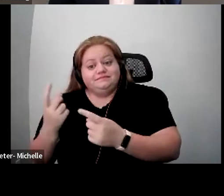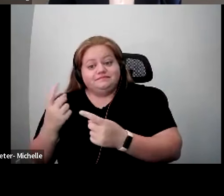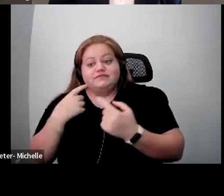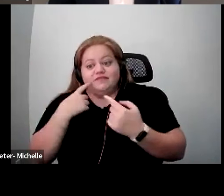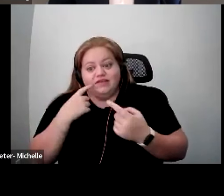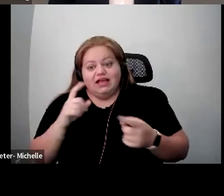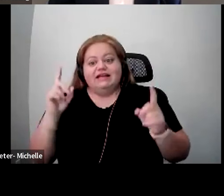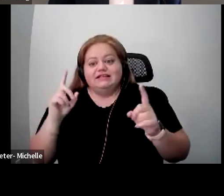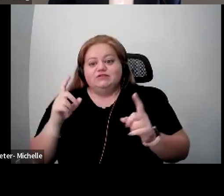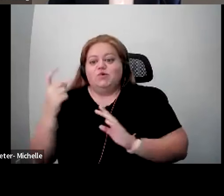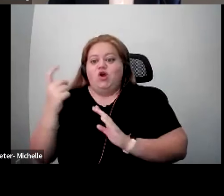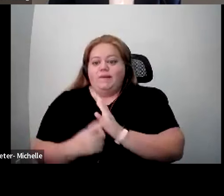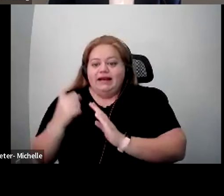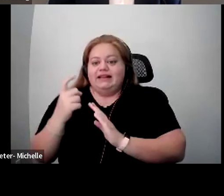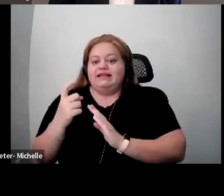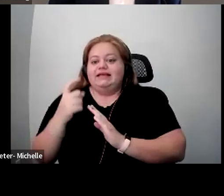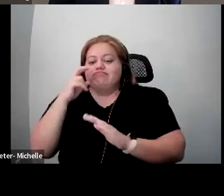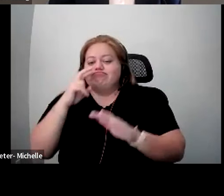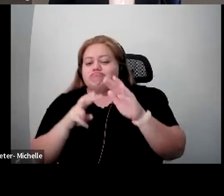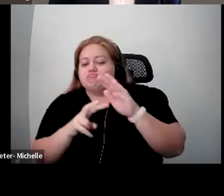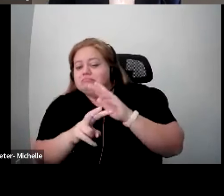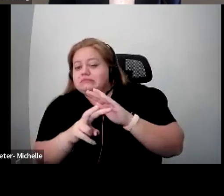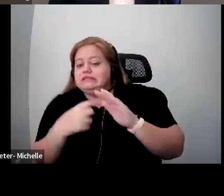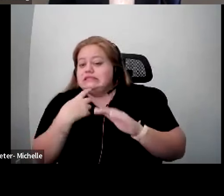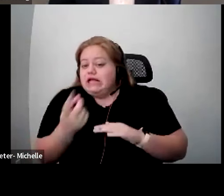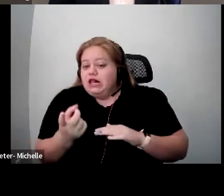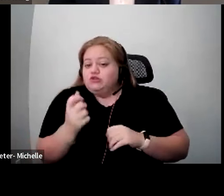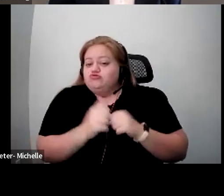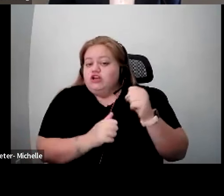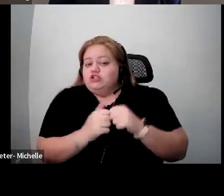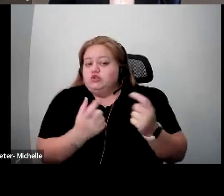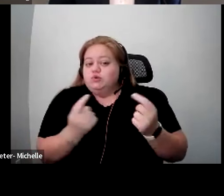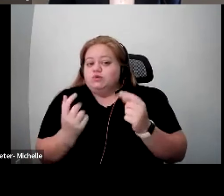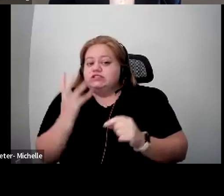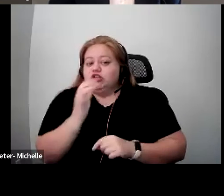to automatically infer some of that structure the way humans recognize it.